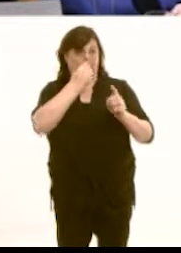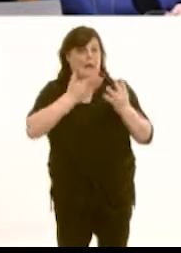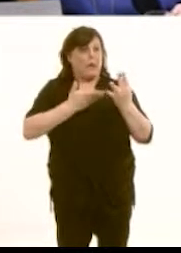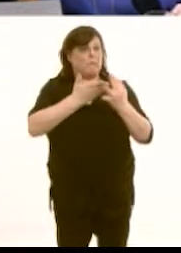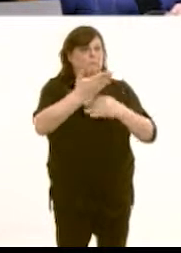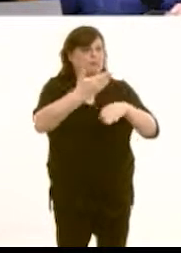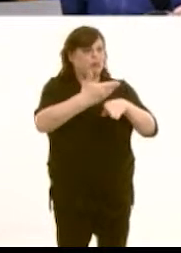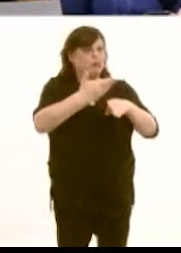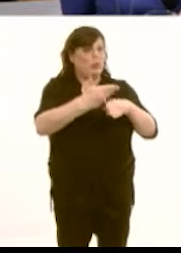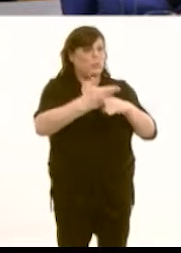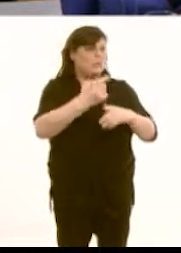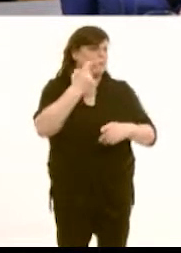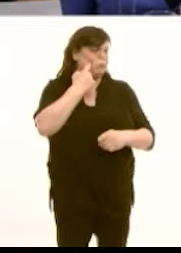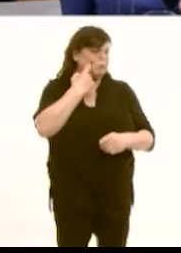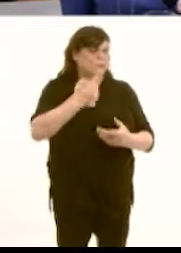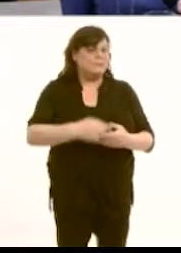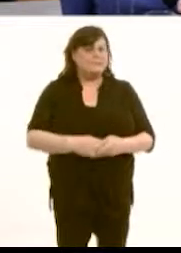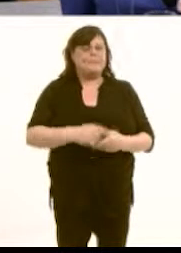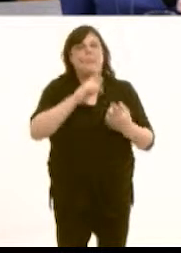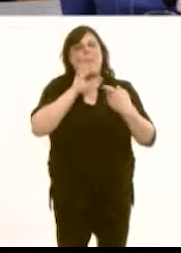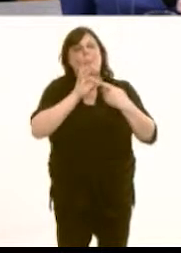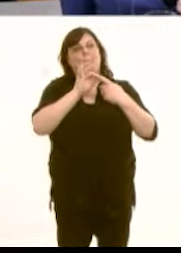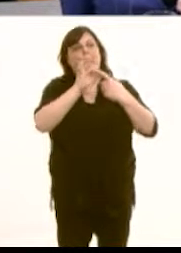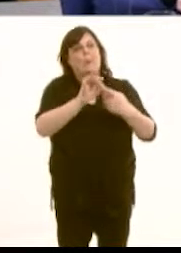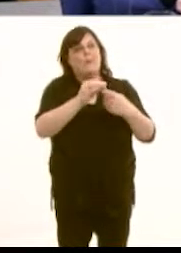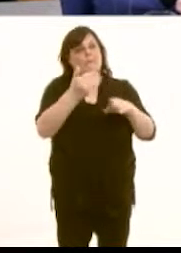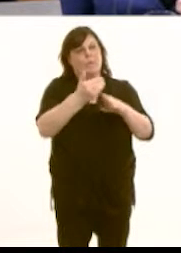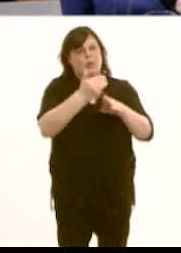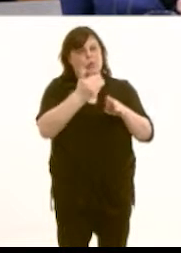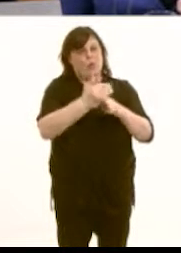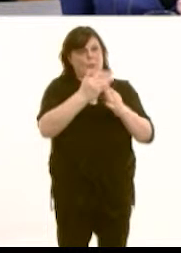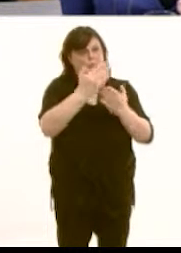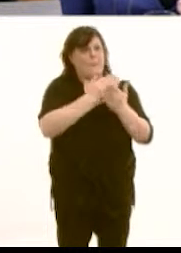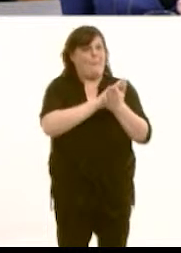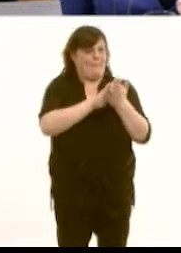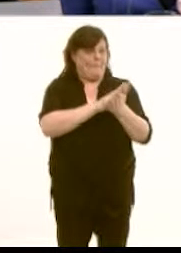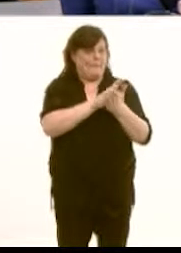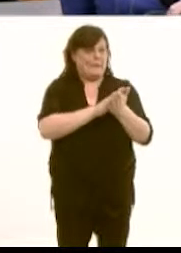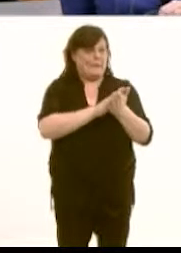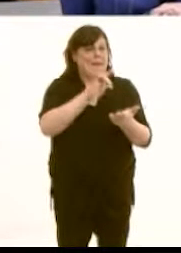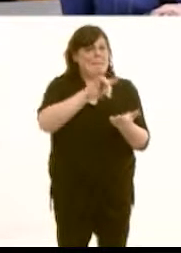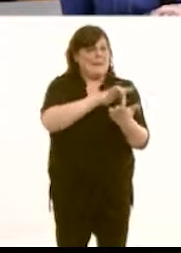The city deal proposal that has been put forward will see the city region become a giant test